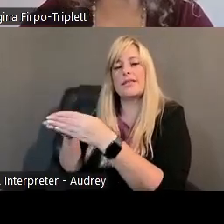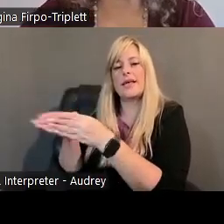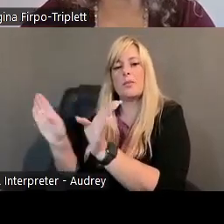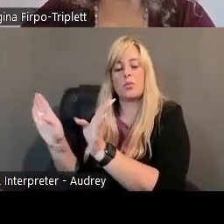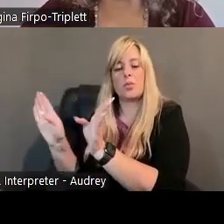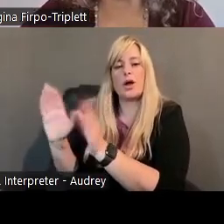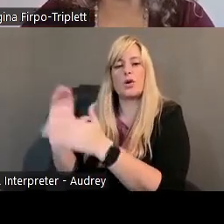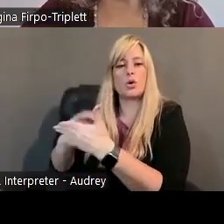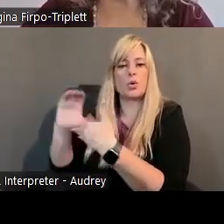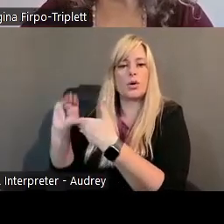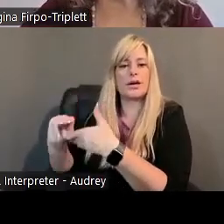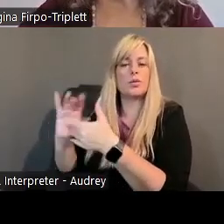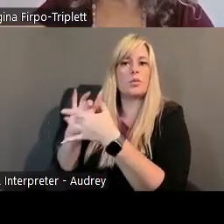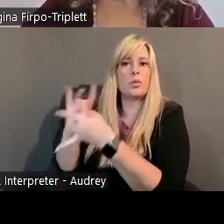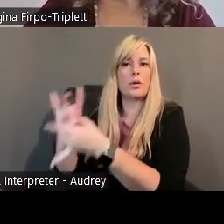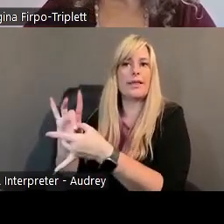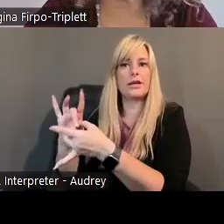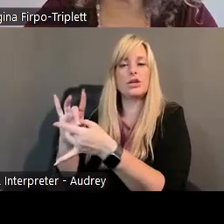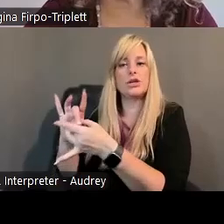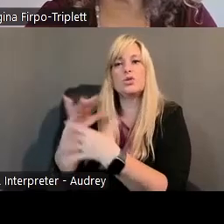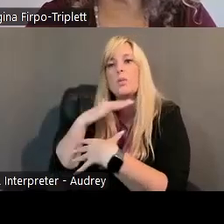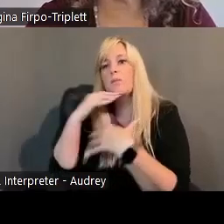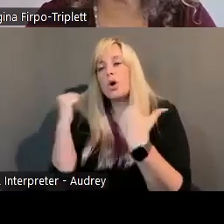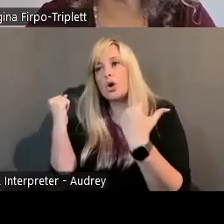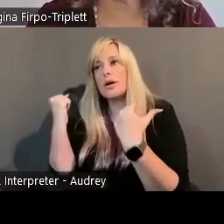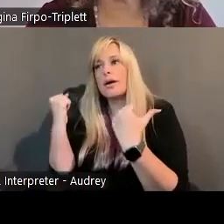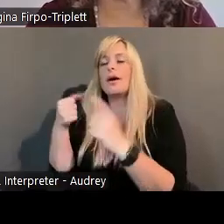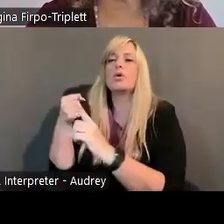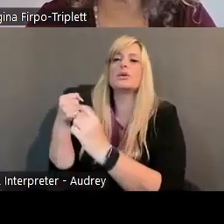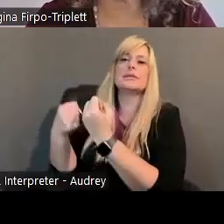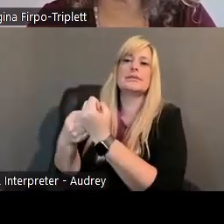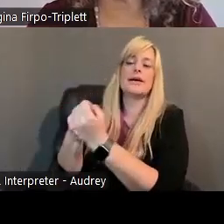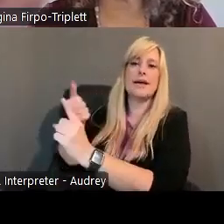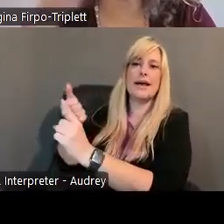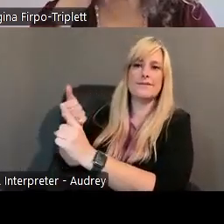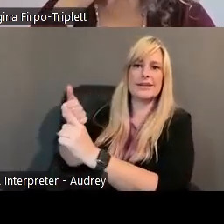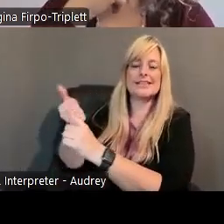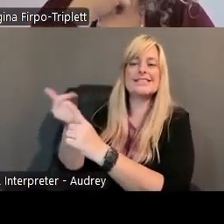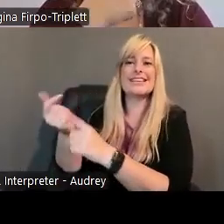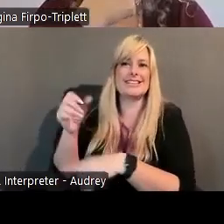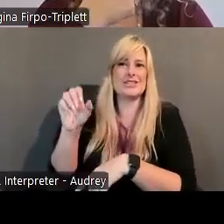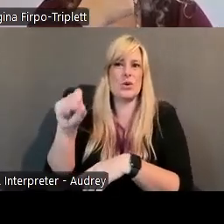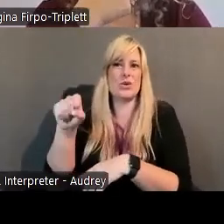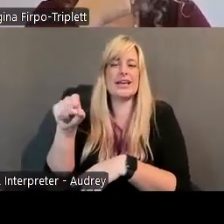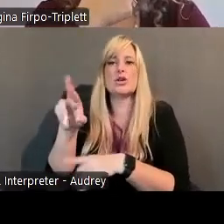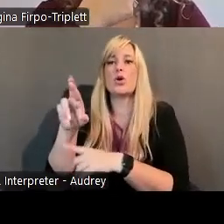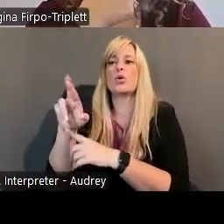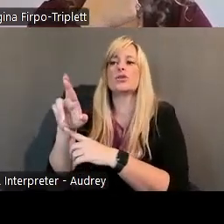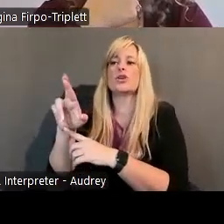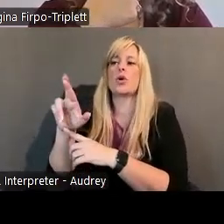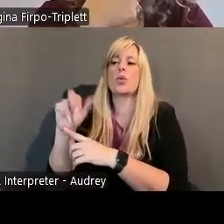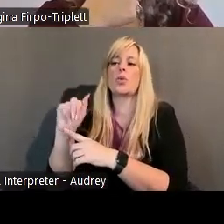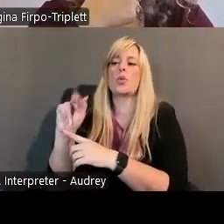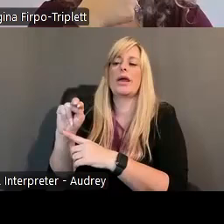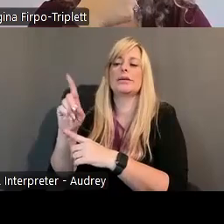around things like burnout and self-advocacy. And yes, sorry, that's a randomized control trial.